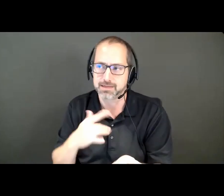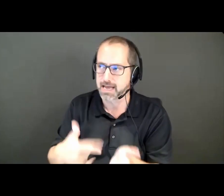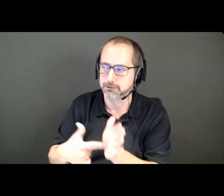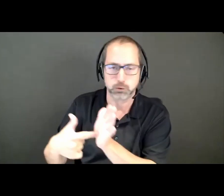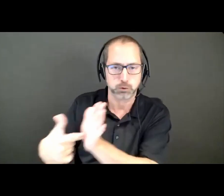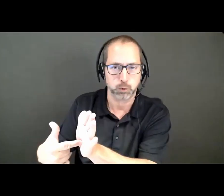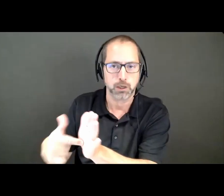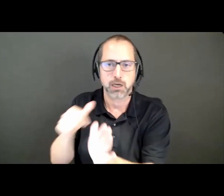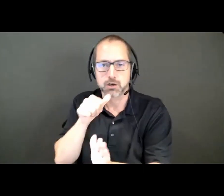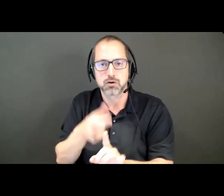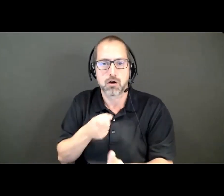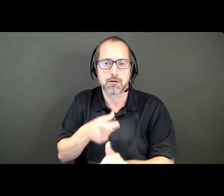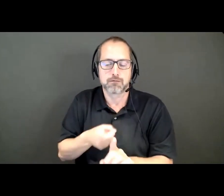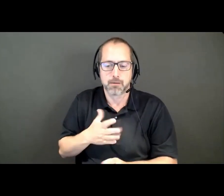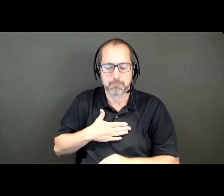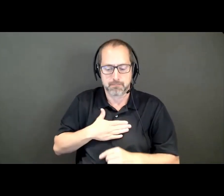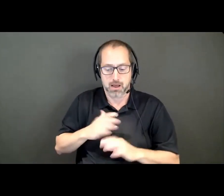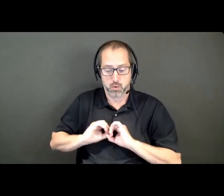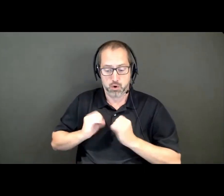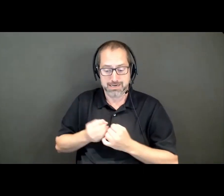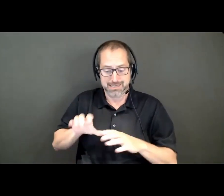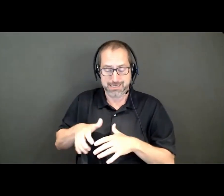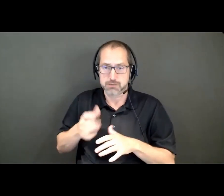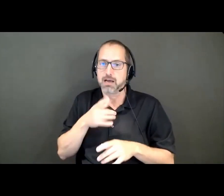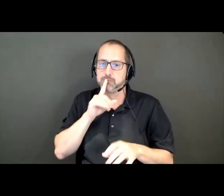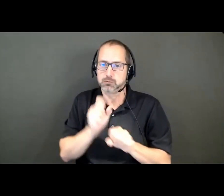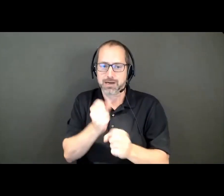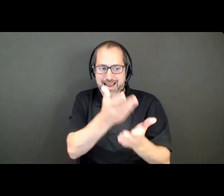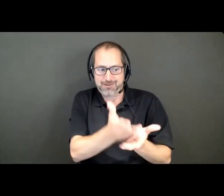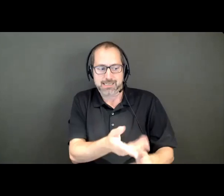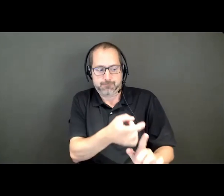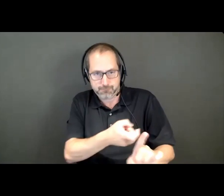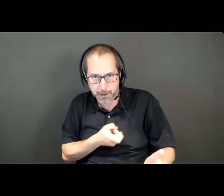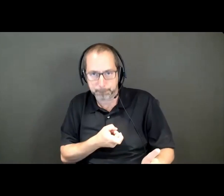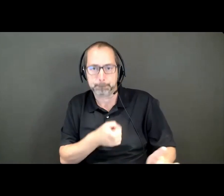from your own organization, but that’s coming from your community, okay, doing the research.